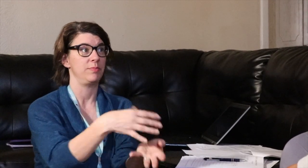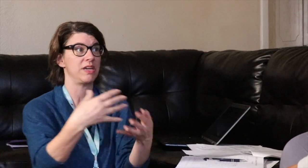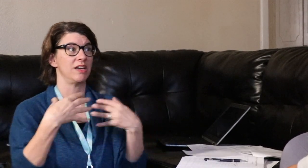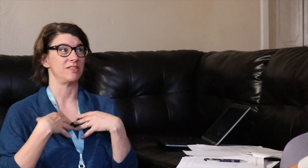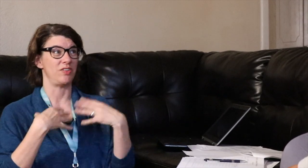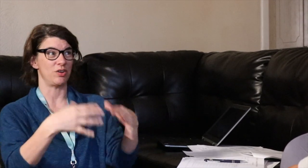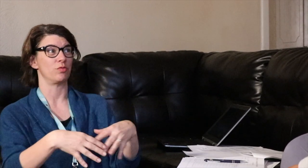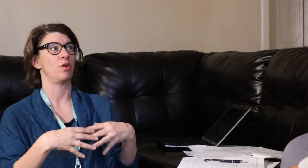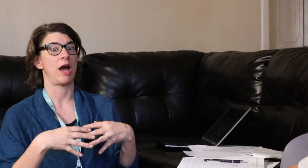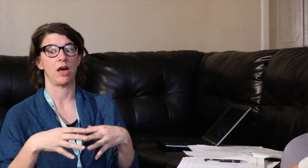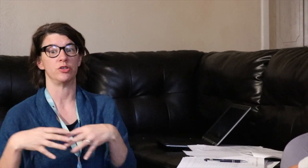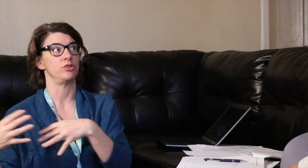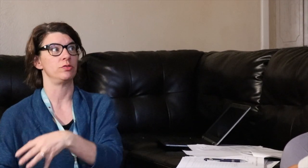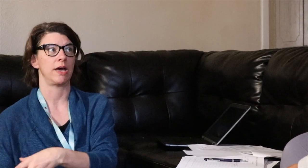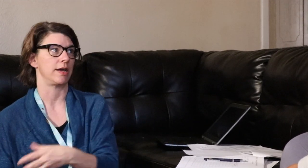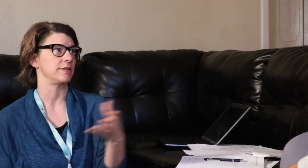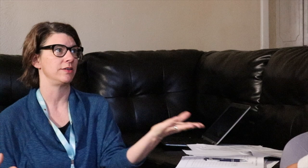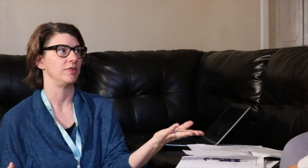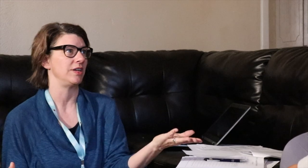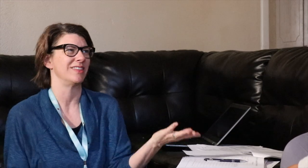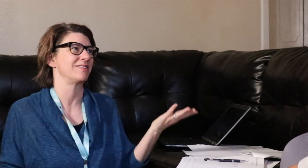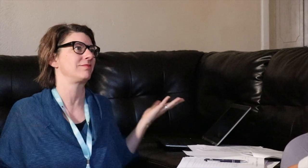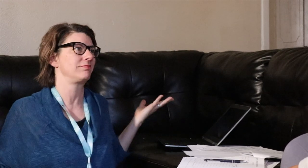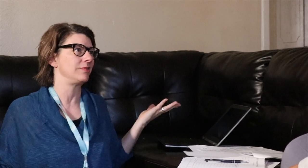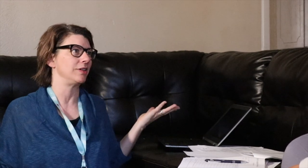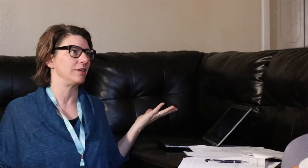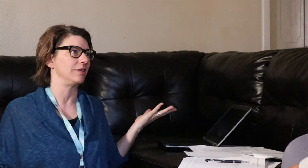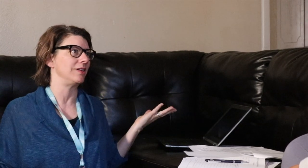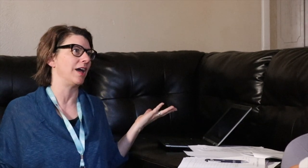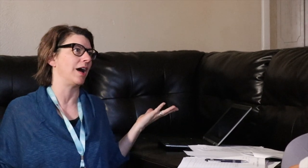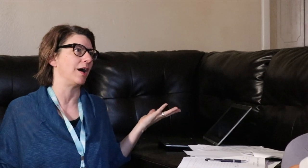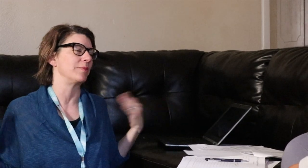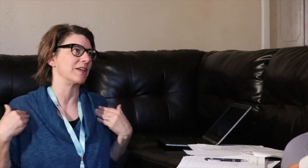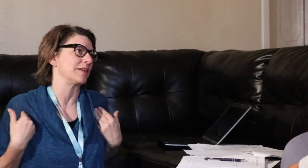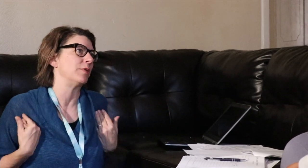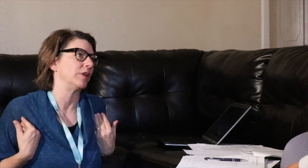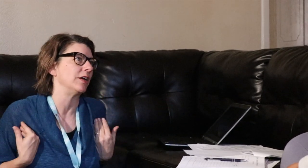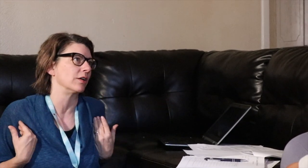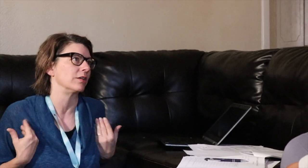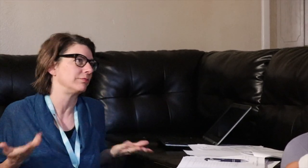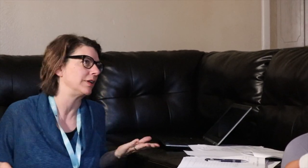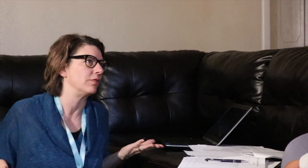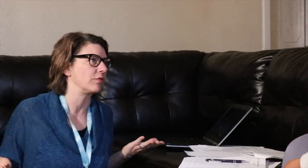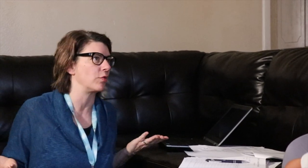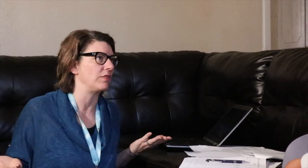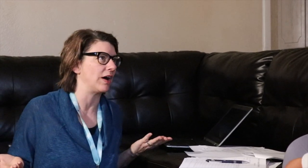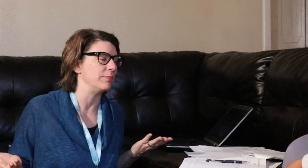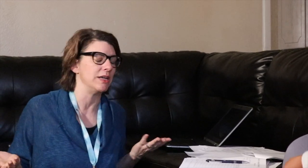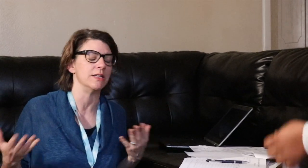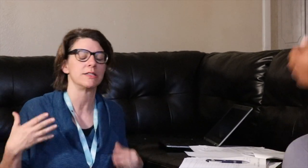Because if you don't know how to do that activity it's pointless because I am only here for 45 minutes.